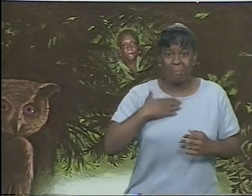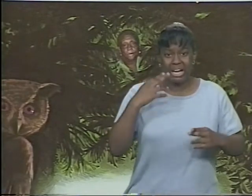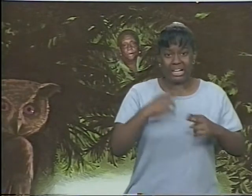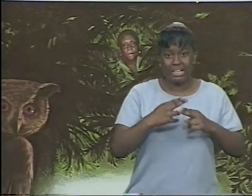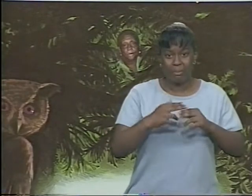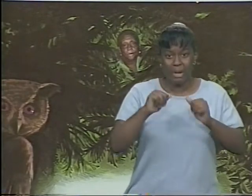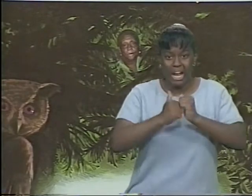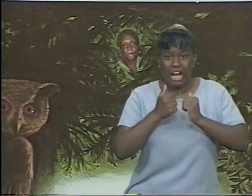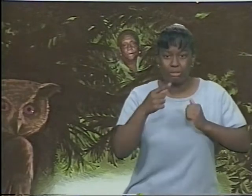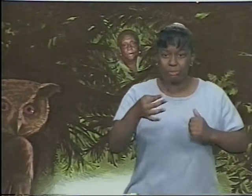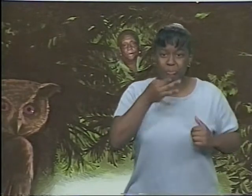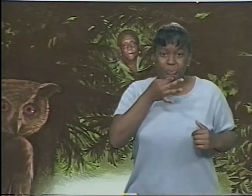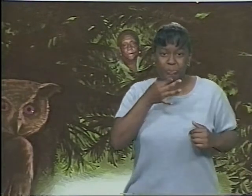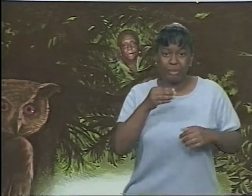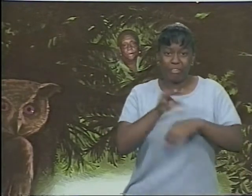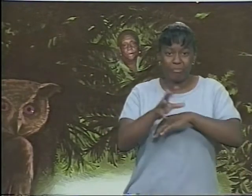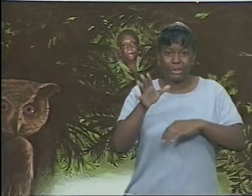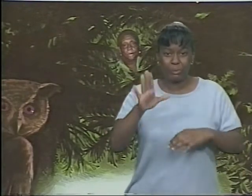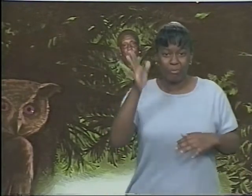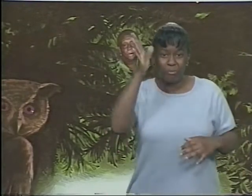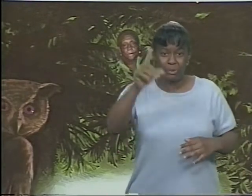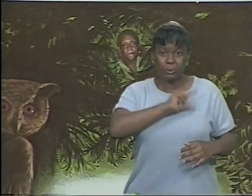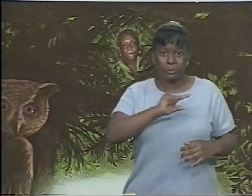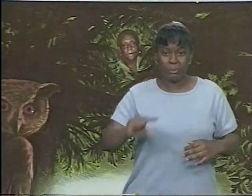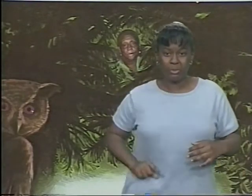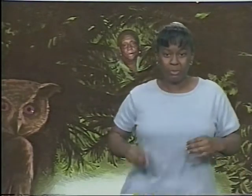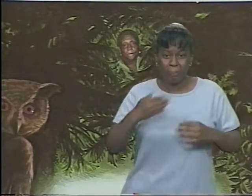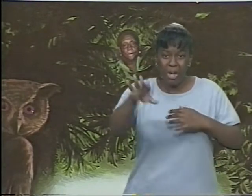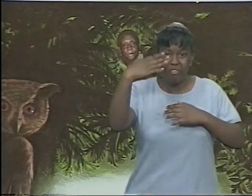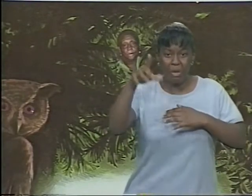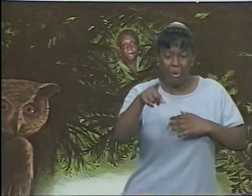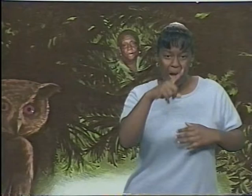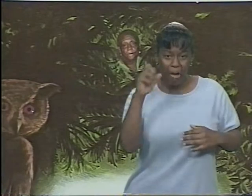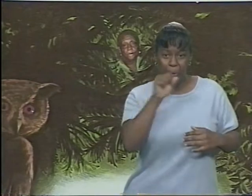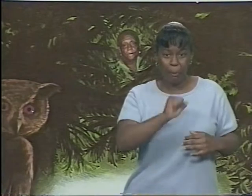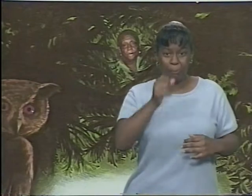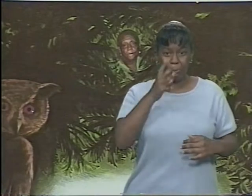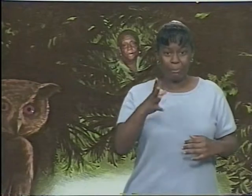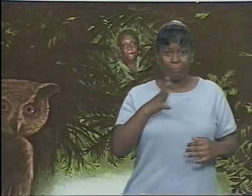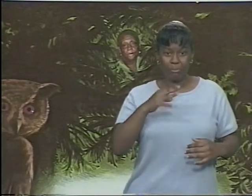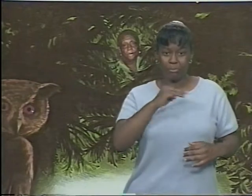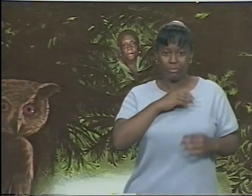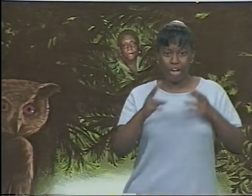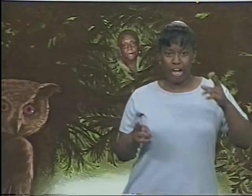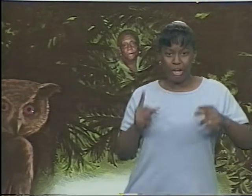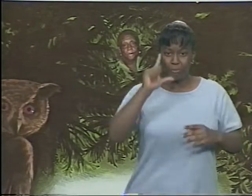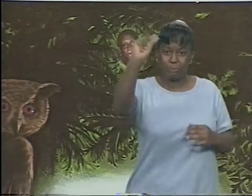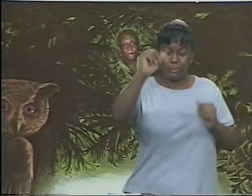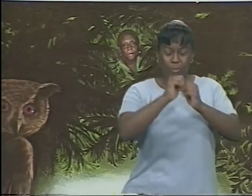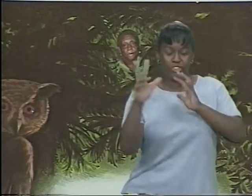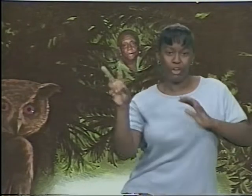You must be polite to him." "How do you know my name? How dare you advise your future queen?